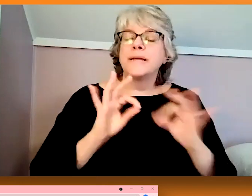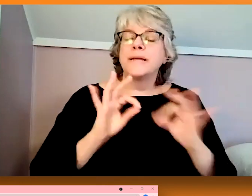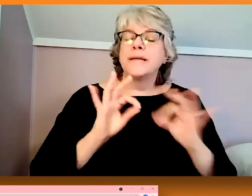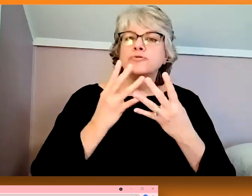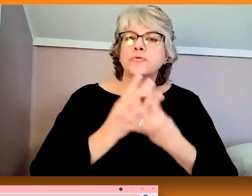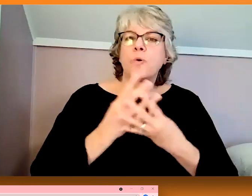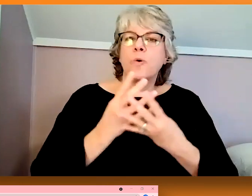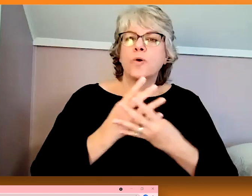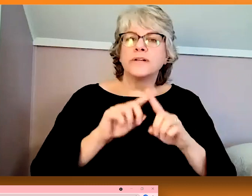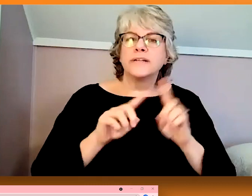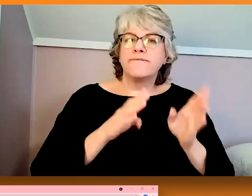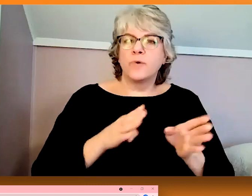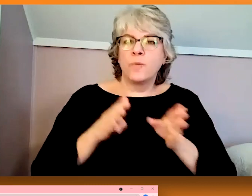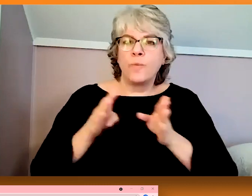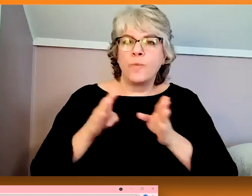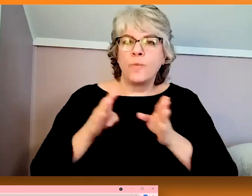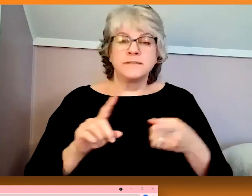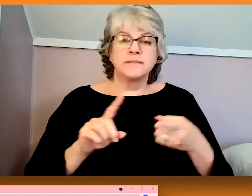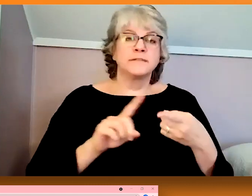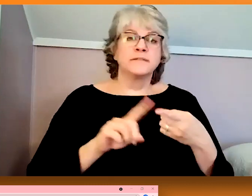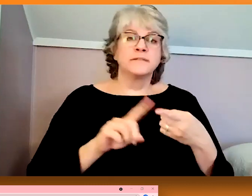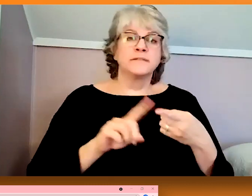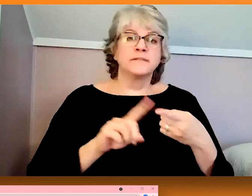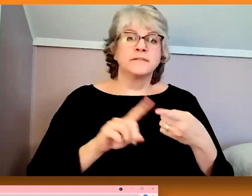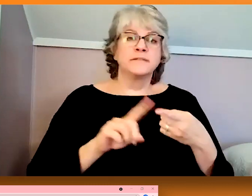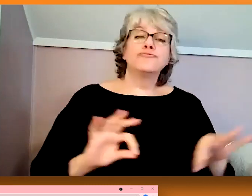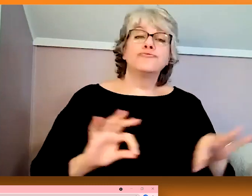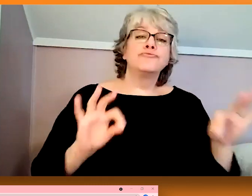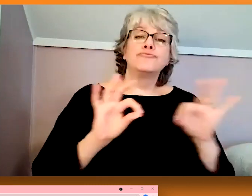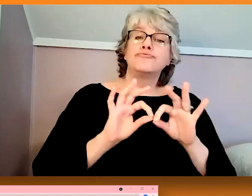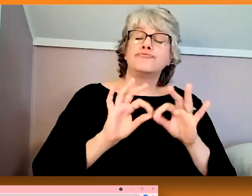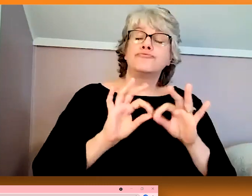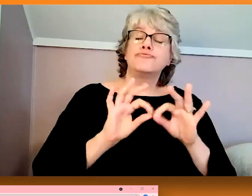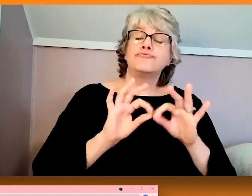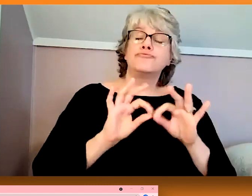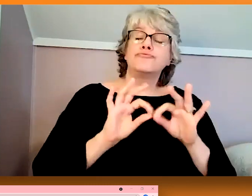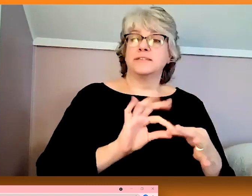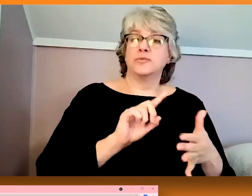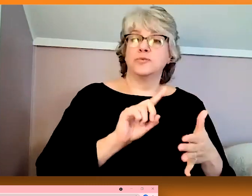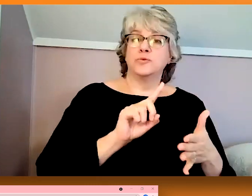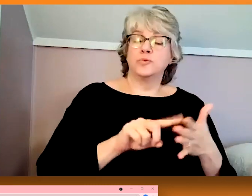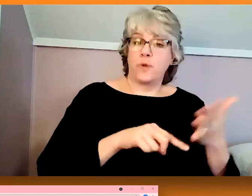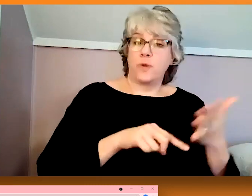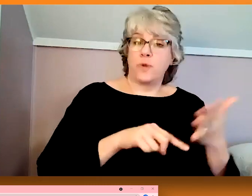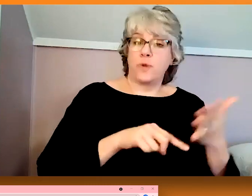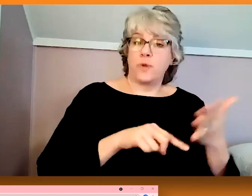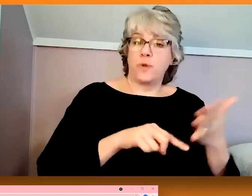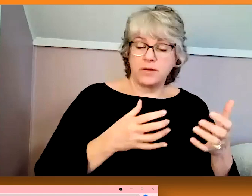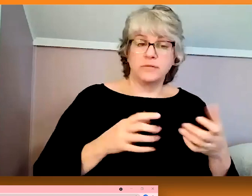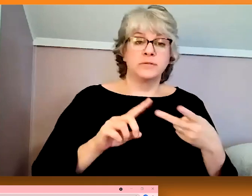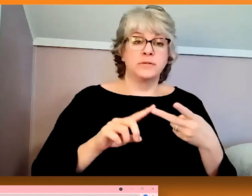You can sort by the relevance to what you entered, the deadline, newest, sponsored.